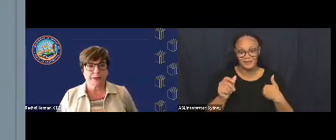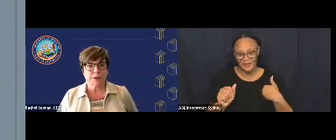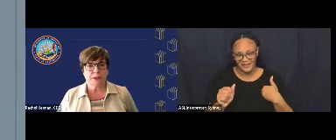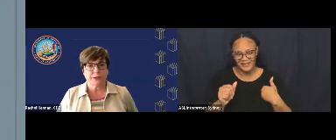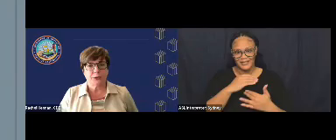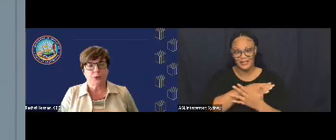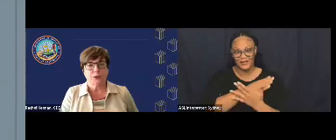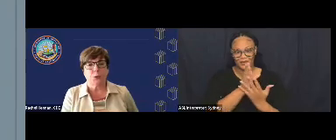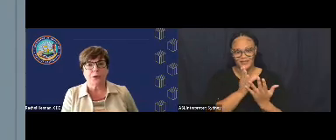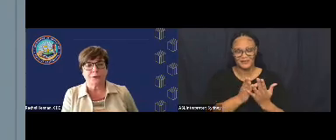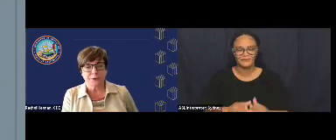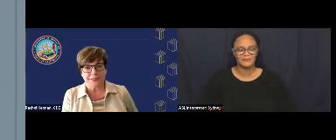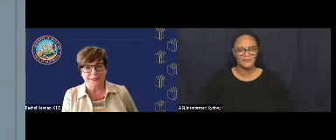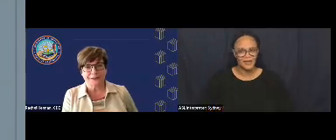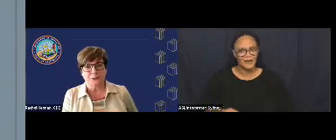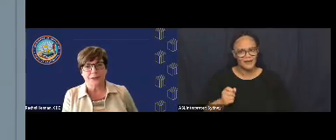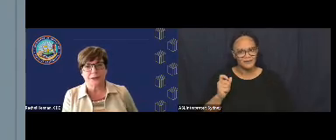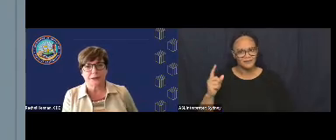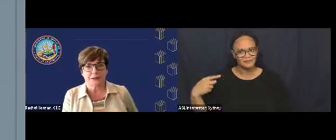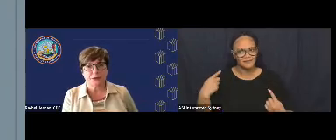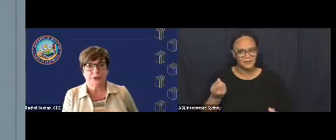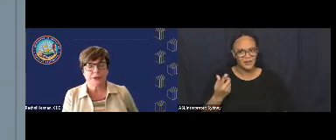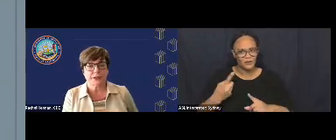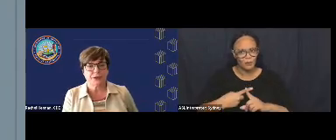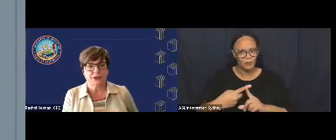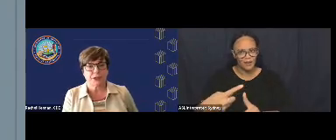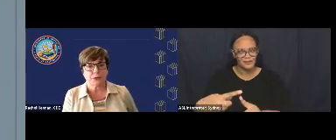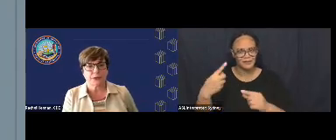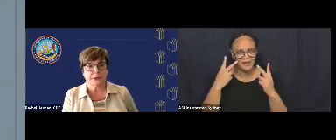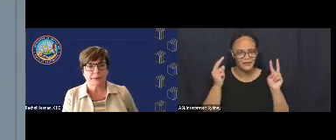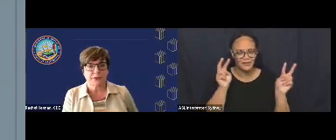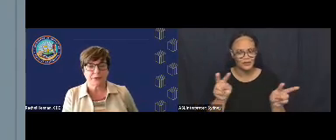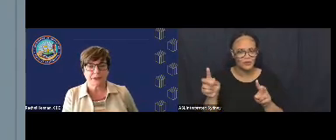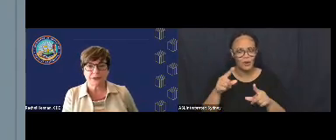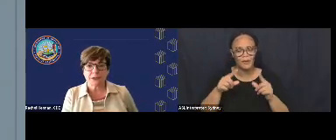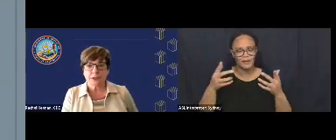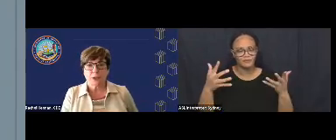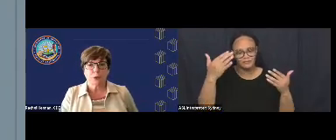but I know that you were in wonderful hands with our associate director, Shiloh Duncan Becerril,